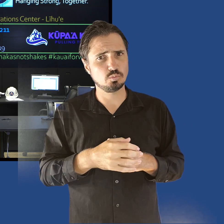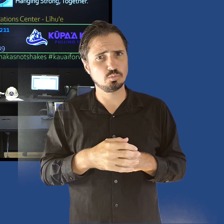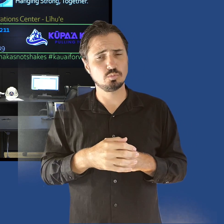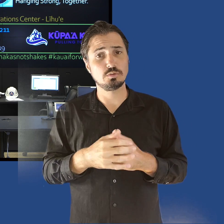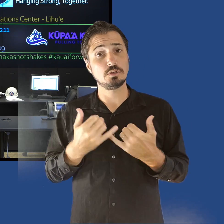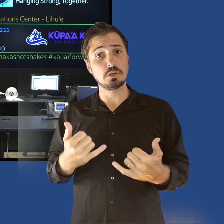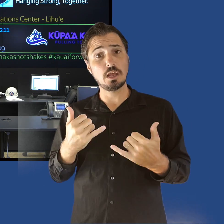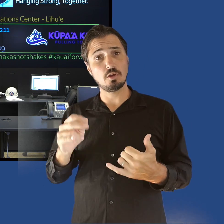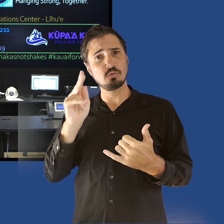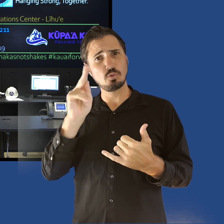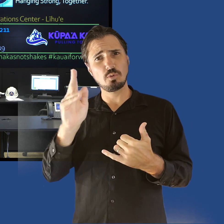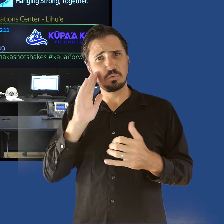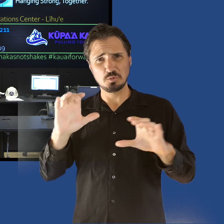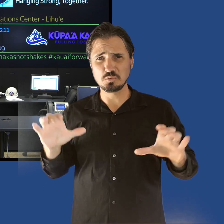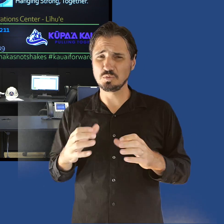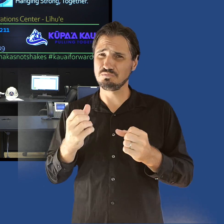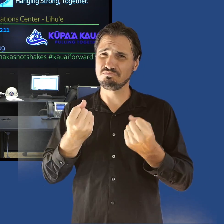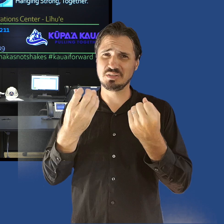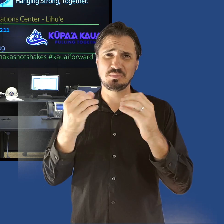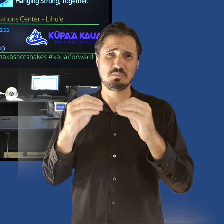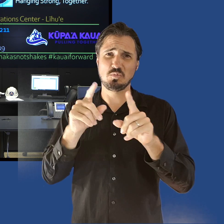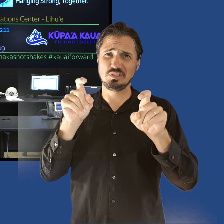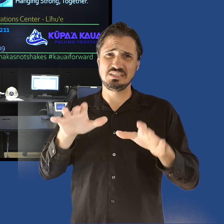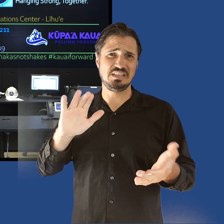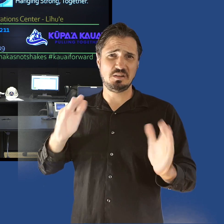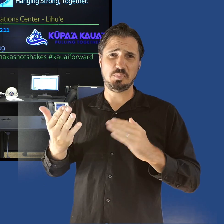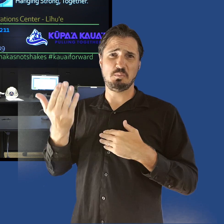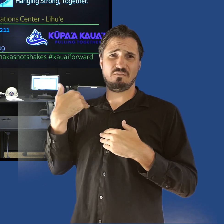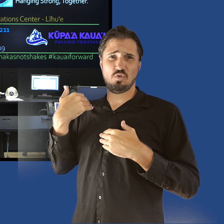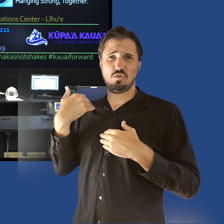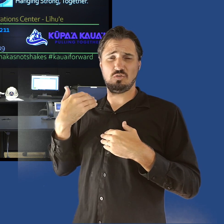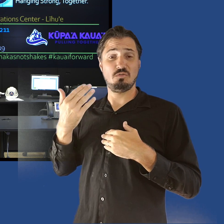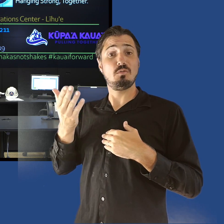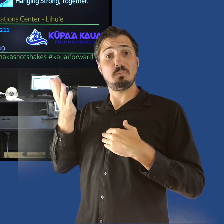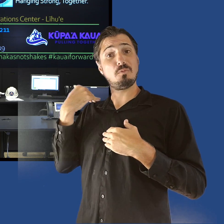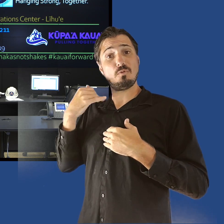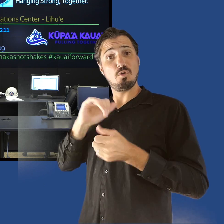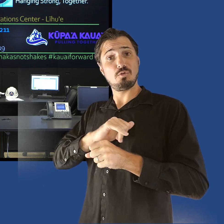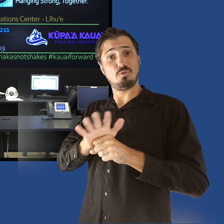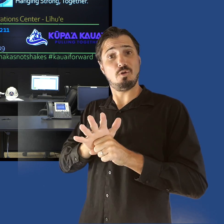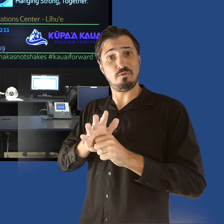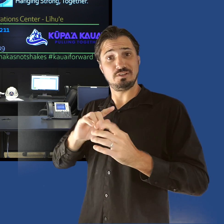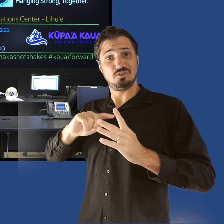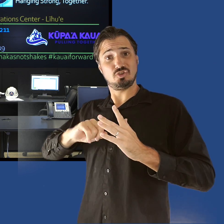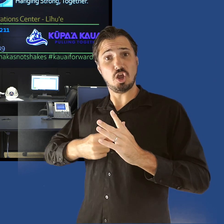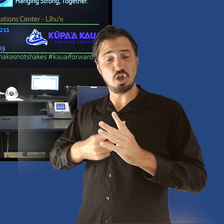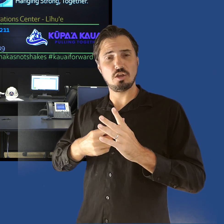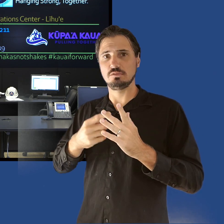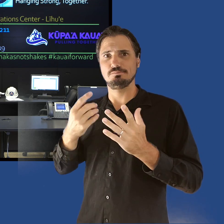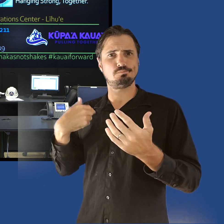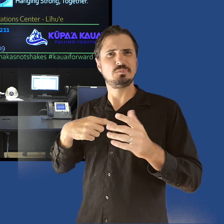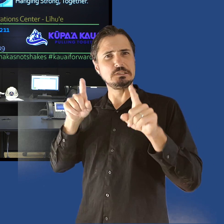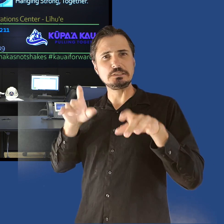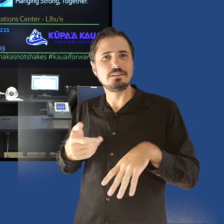Kauai is doing a lot more testing now than we were at the onset of the arrival of Covid-19 on Kauai.